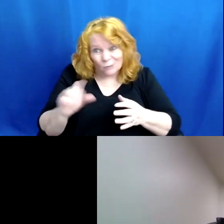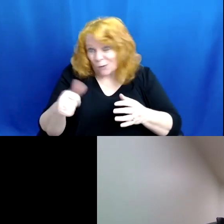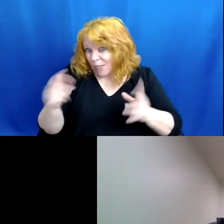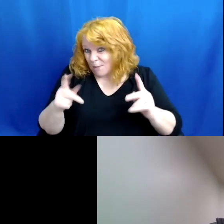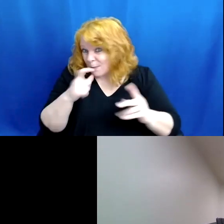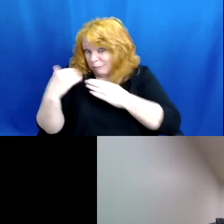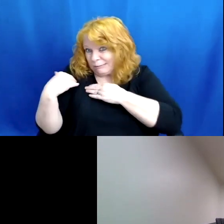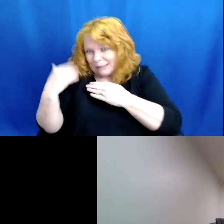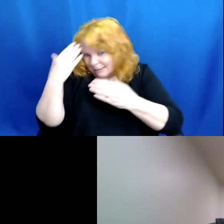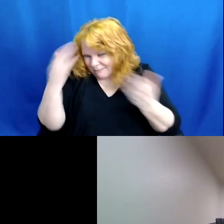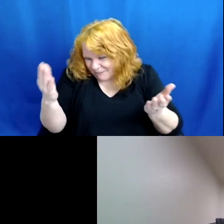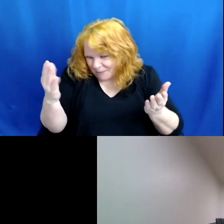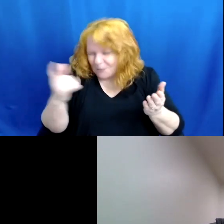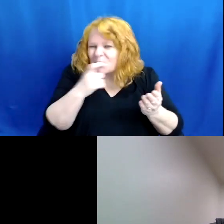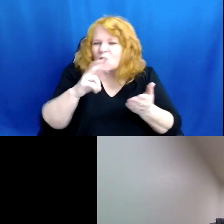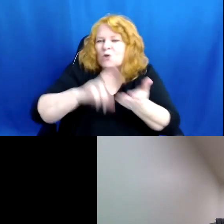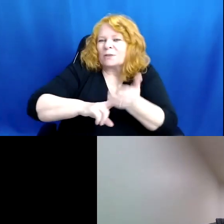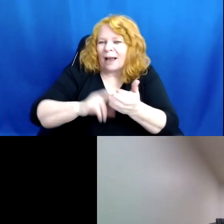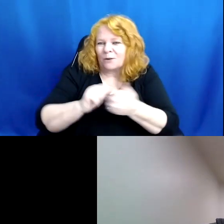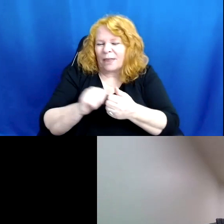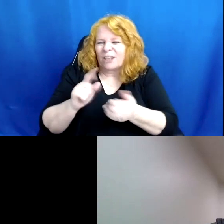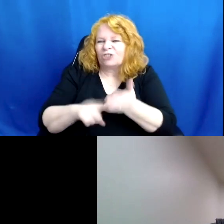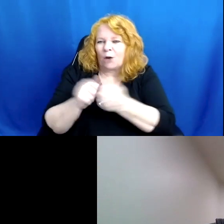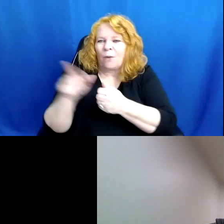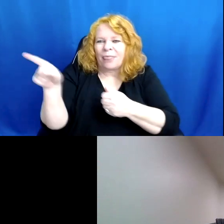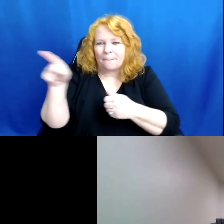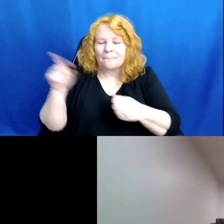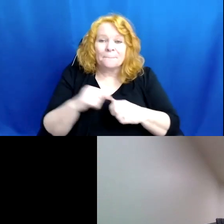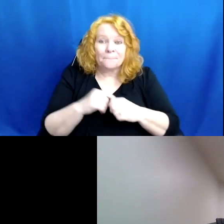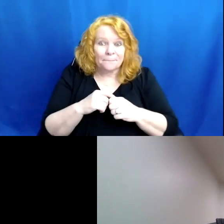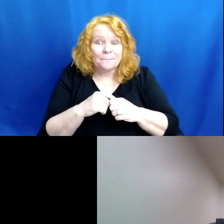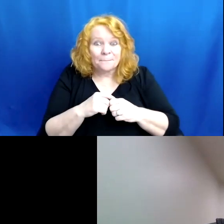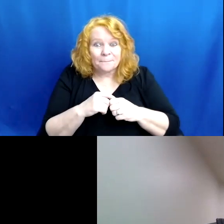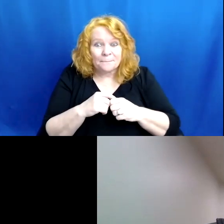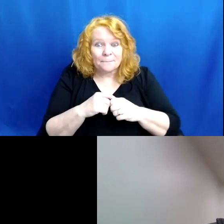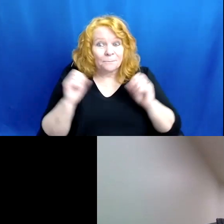Whoever you enrolled with, check with them. Okay I do not have anything else?